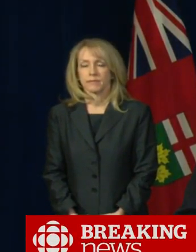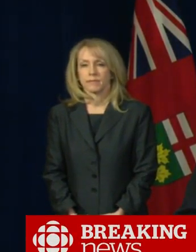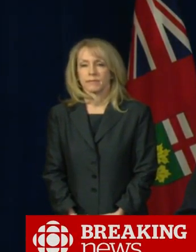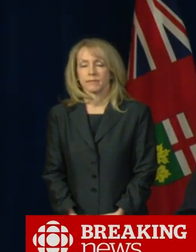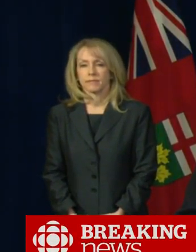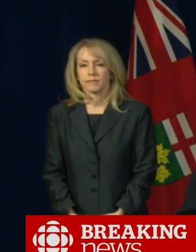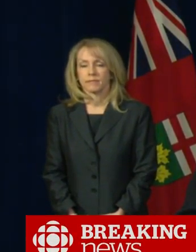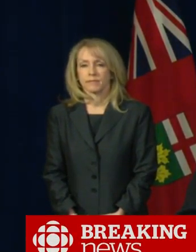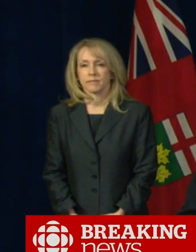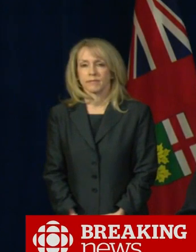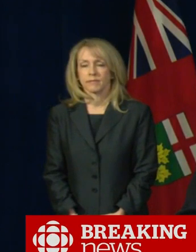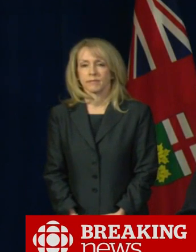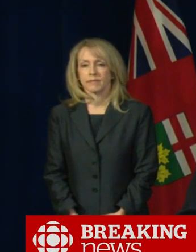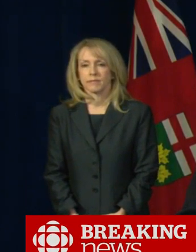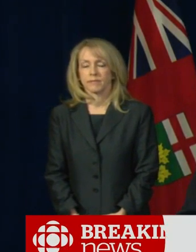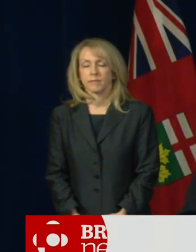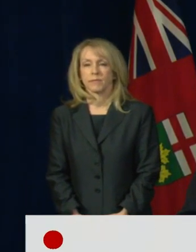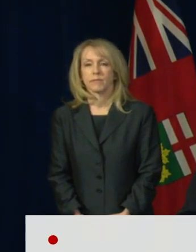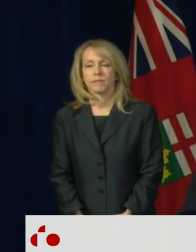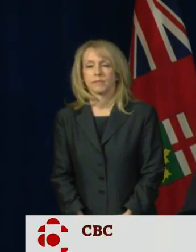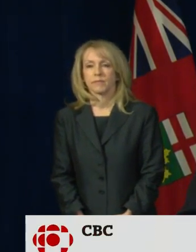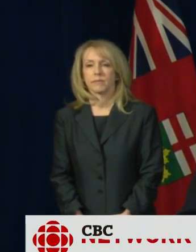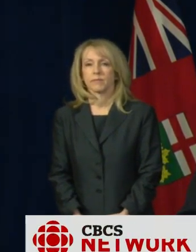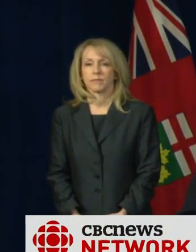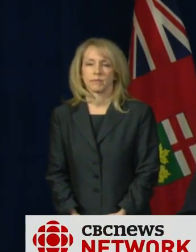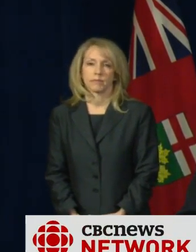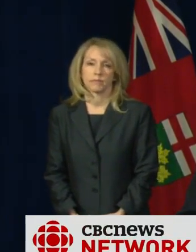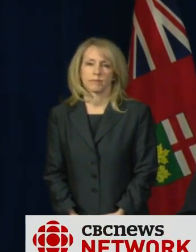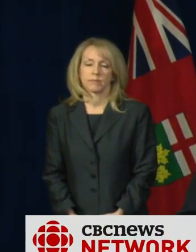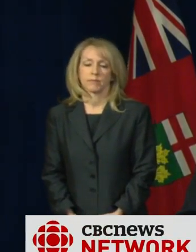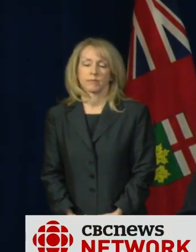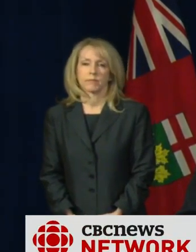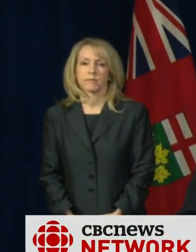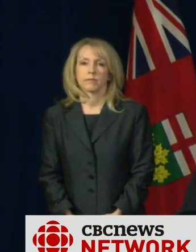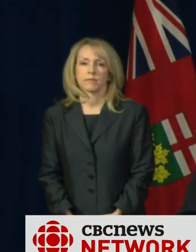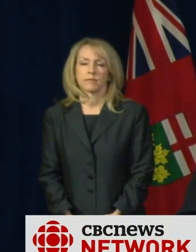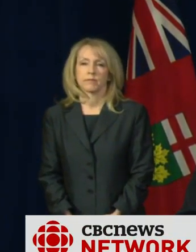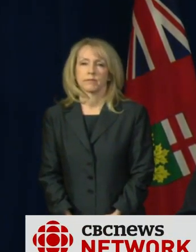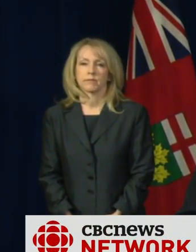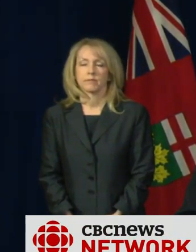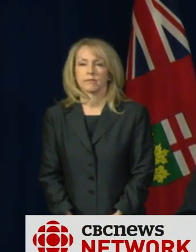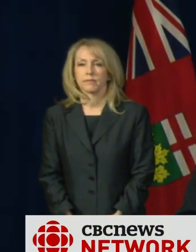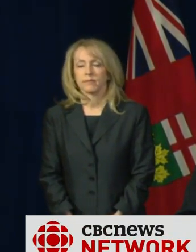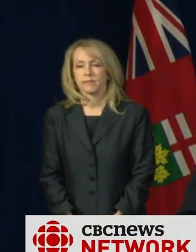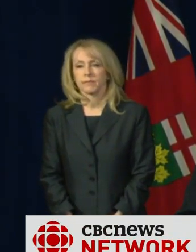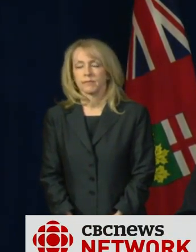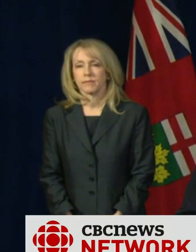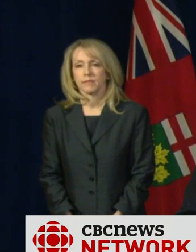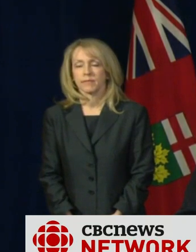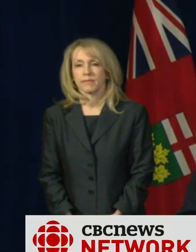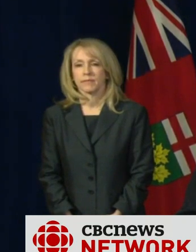I'M ROSEMARY BARTON. ANDREW NICHOLS PICKS UP OUR COVERAGE. THANK YOU FOR WATCHING.